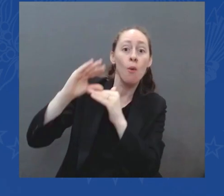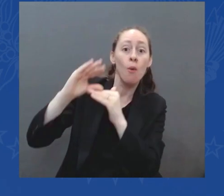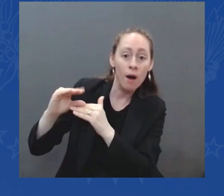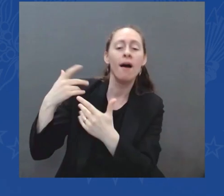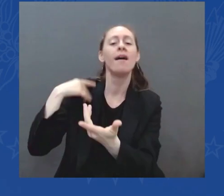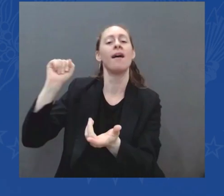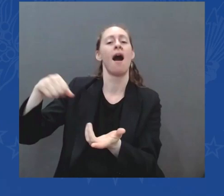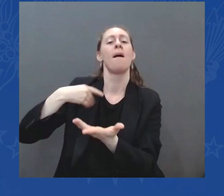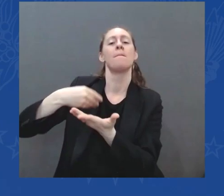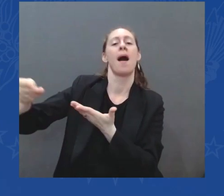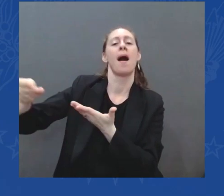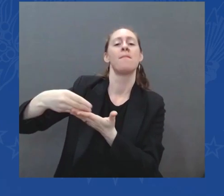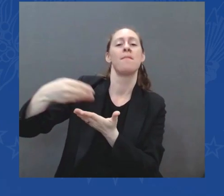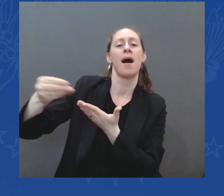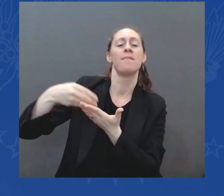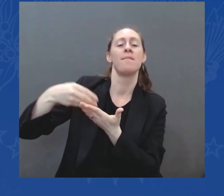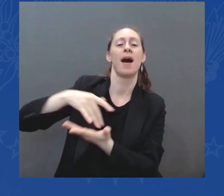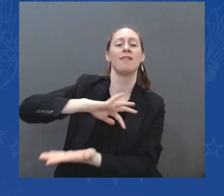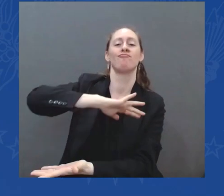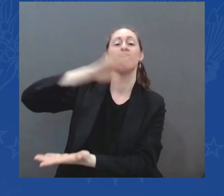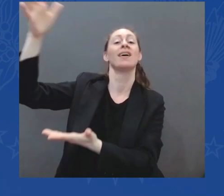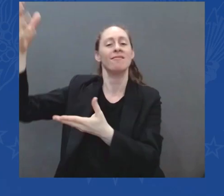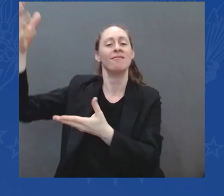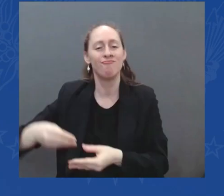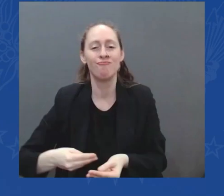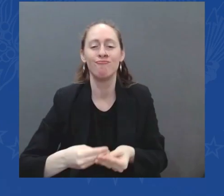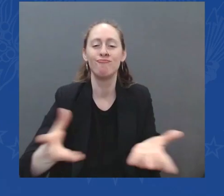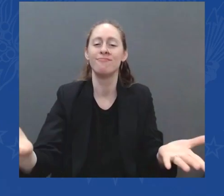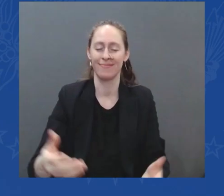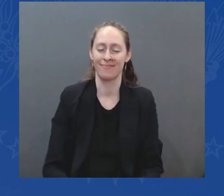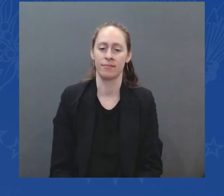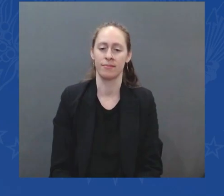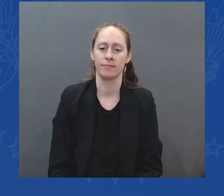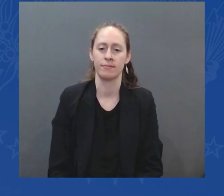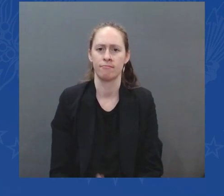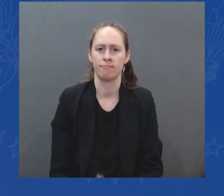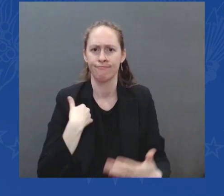we have commitments from other countries to release tens of millions of additional barrels into the market.